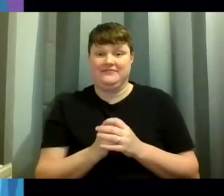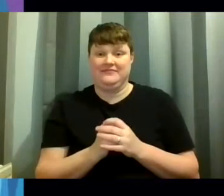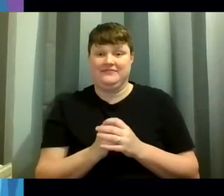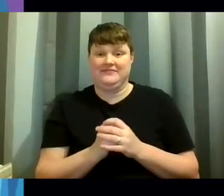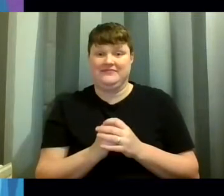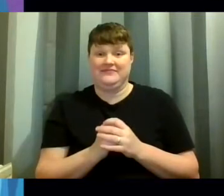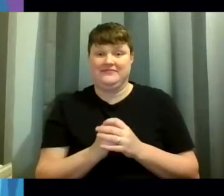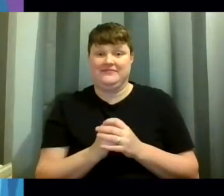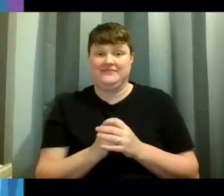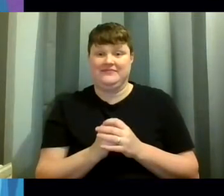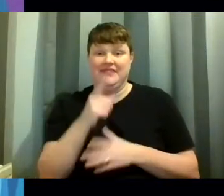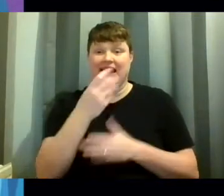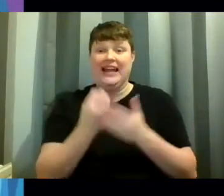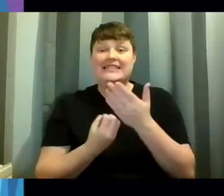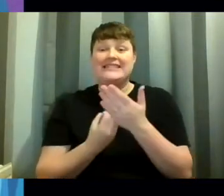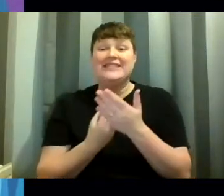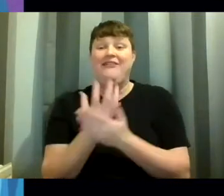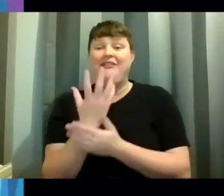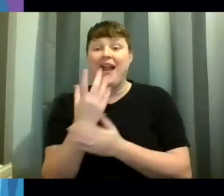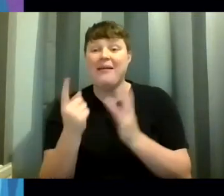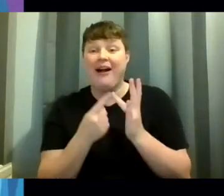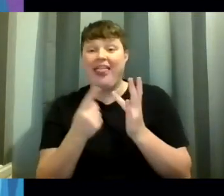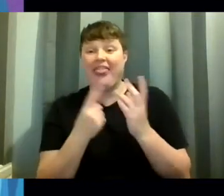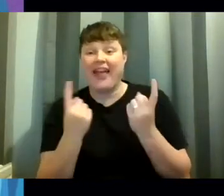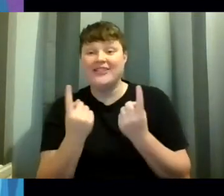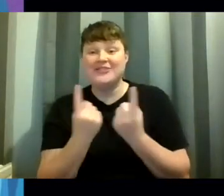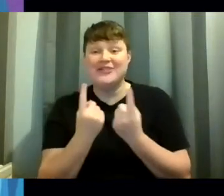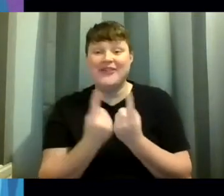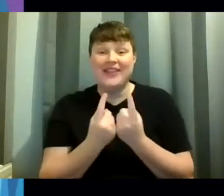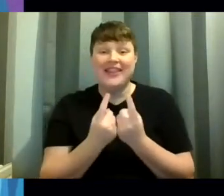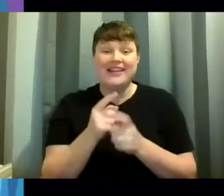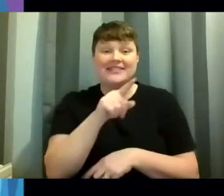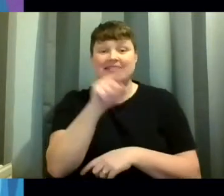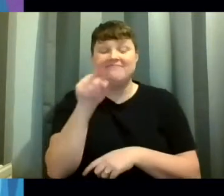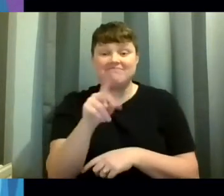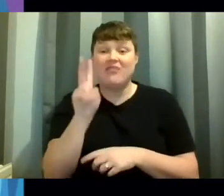They developed other tools for looking in other natural (and possibly unnatural) holes